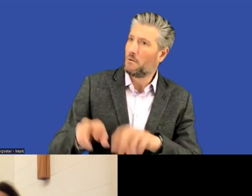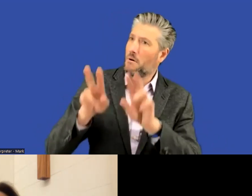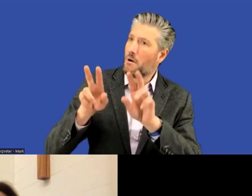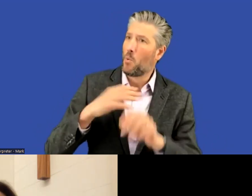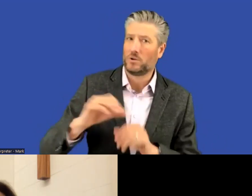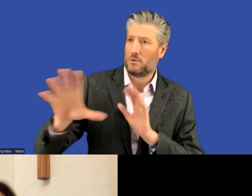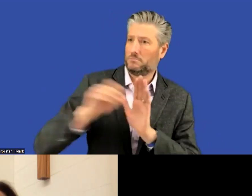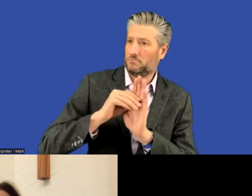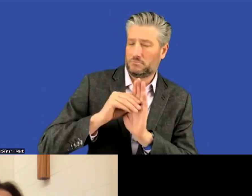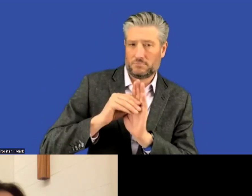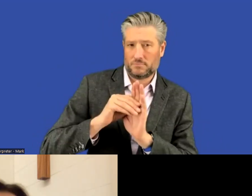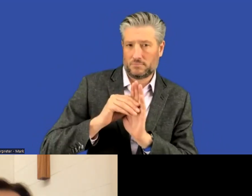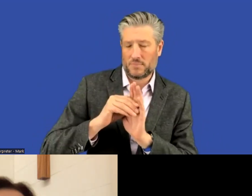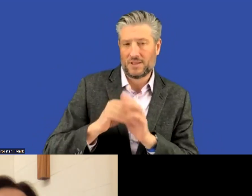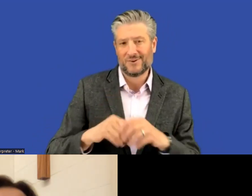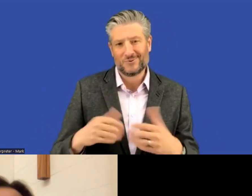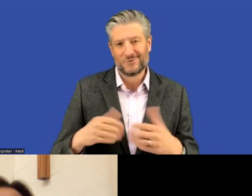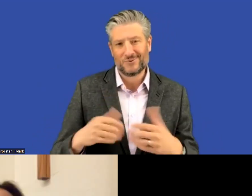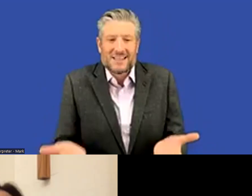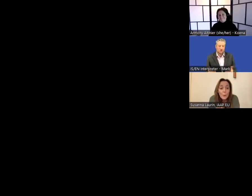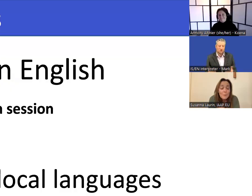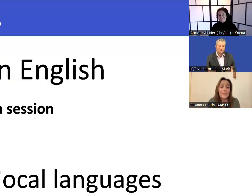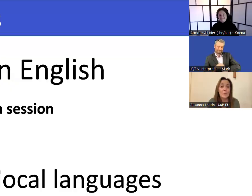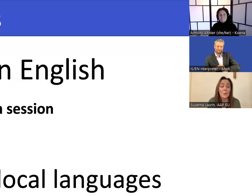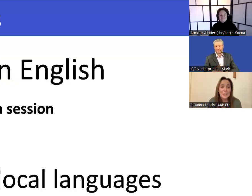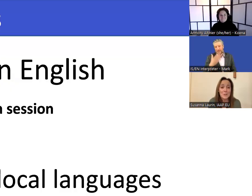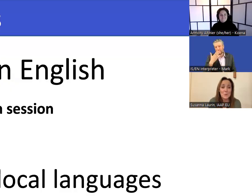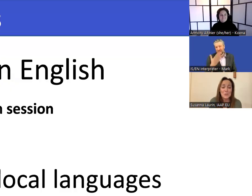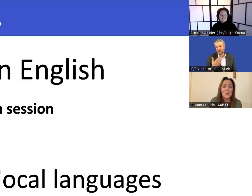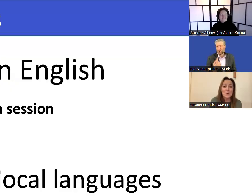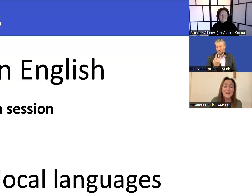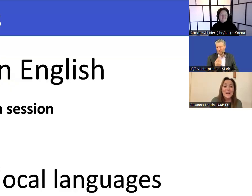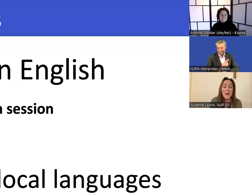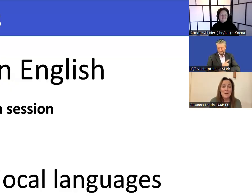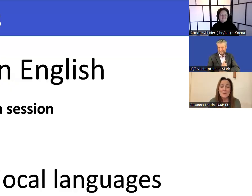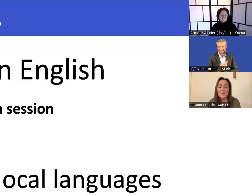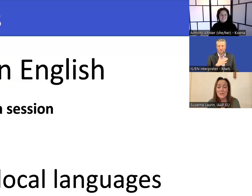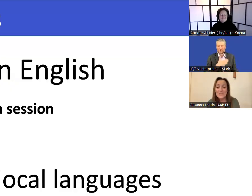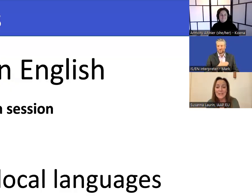We need to say thank you now because now we have one minute to show the upcoming webinars.